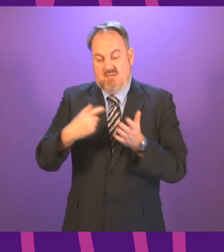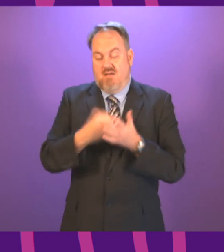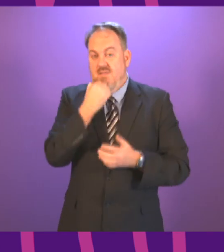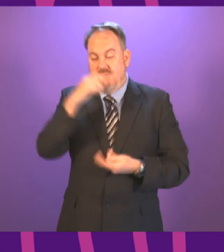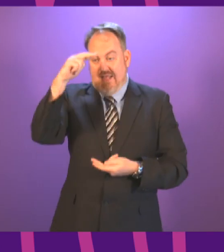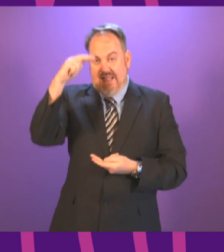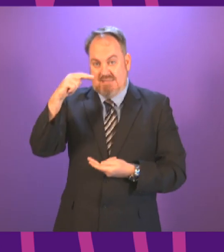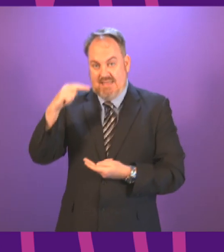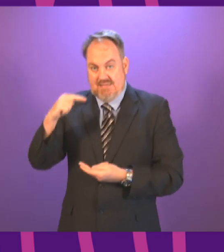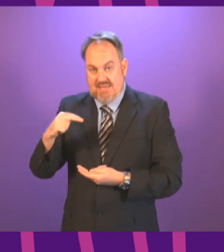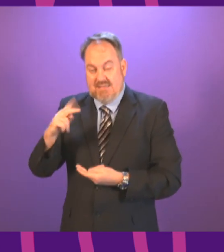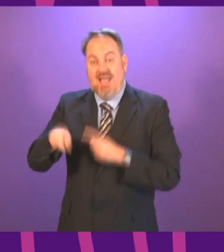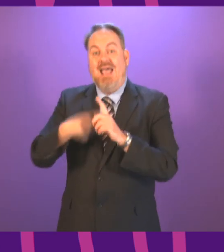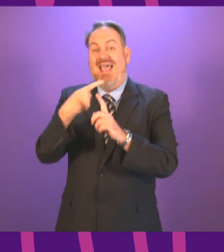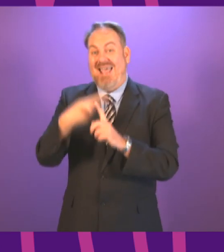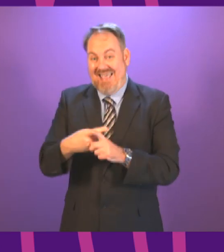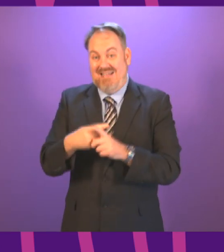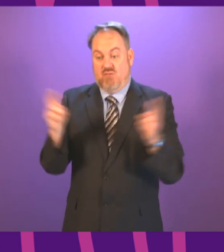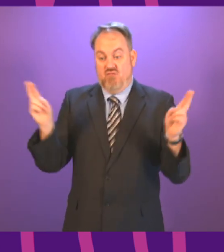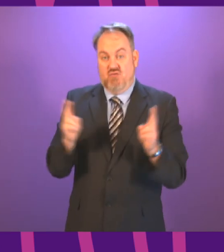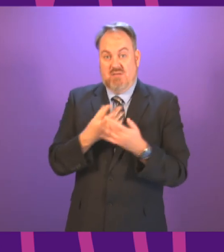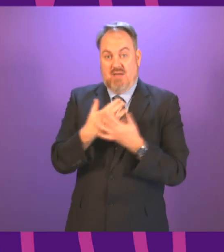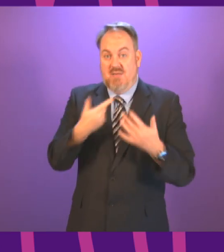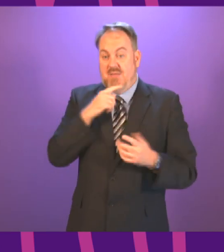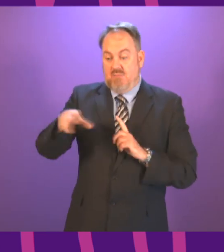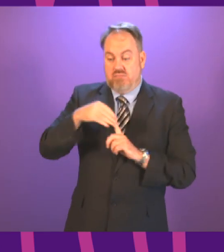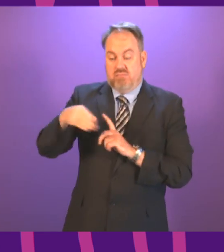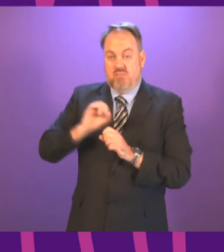in the number of cases. That will be a factor as we make our decisions in the next few days.